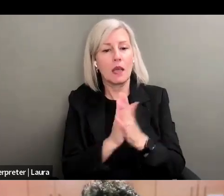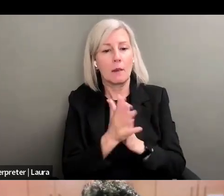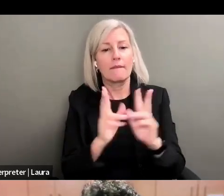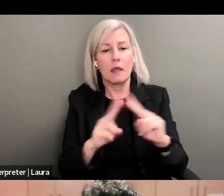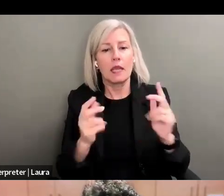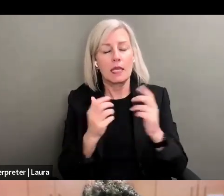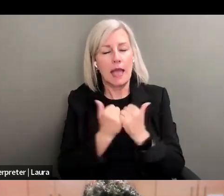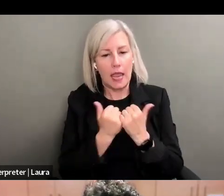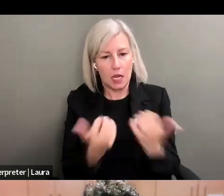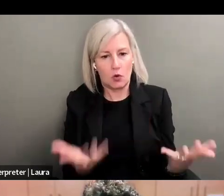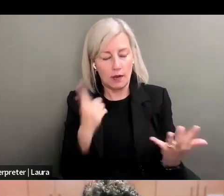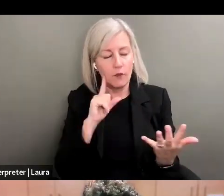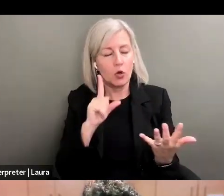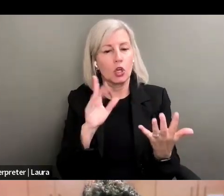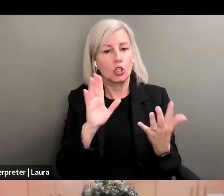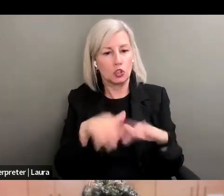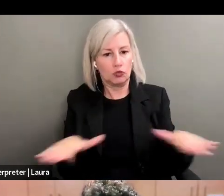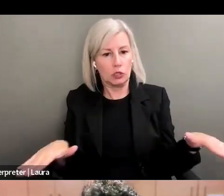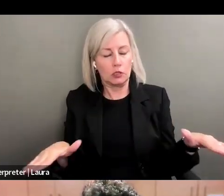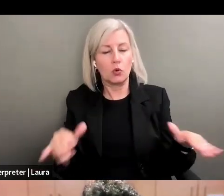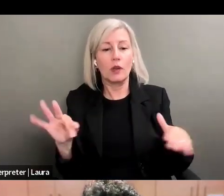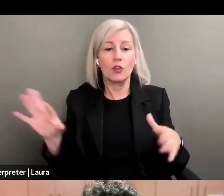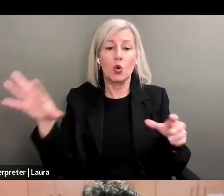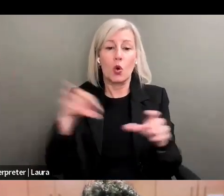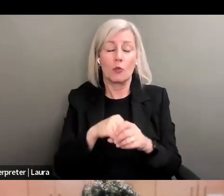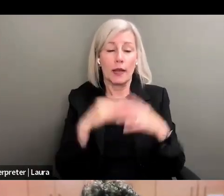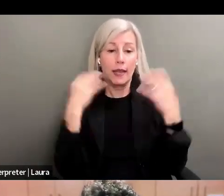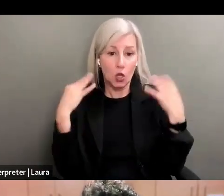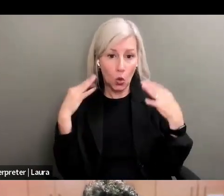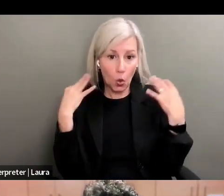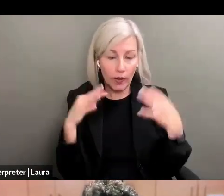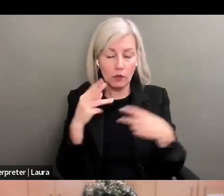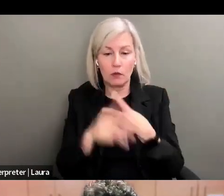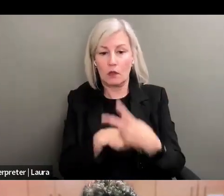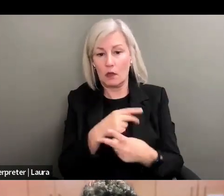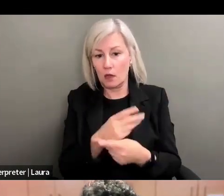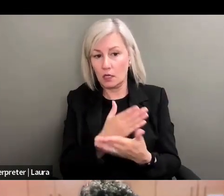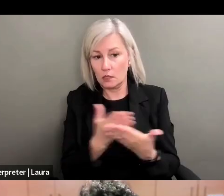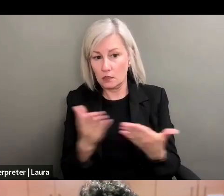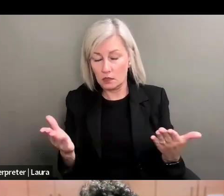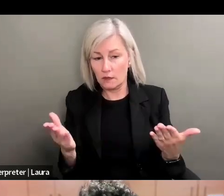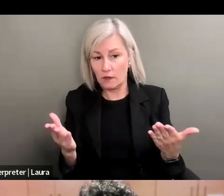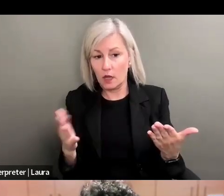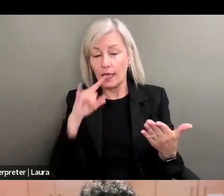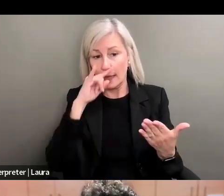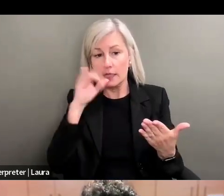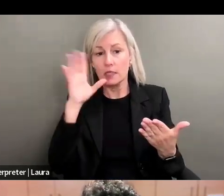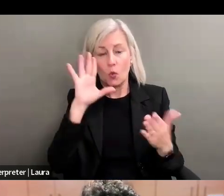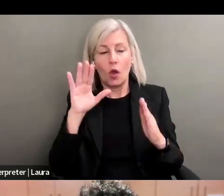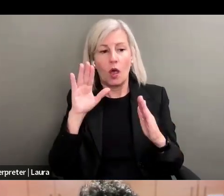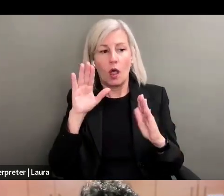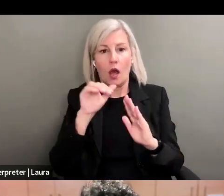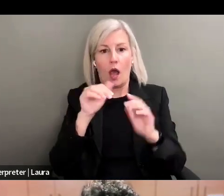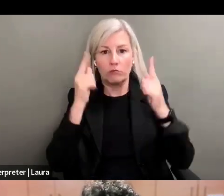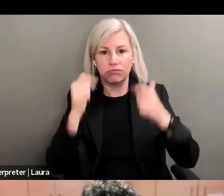So, we know that if we're incorporating noise and things like that, that kids are going to degrade and fatigue when we ask them to do